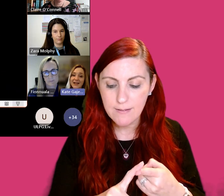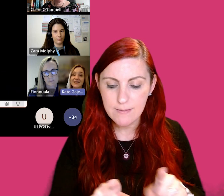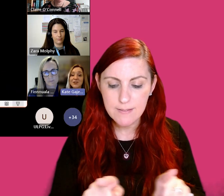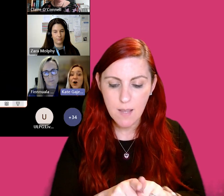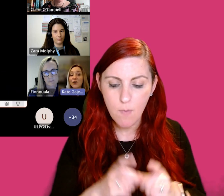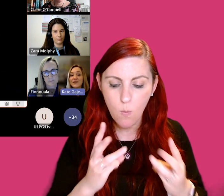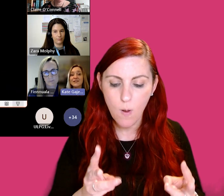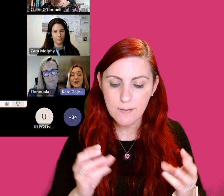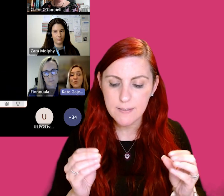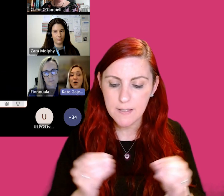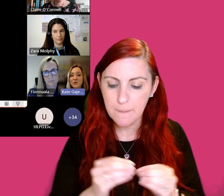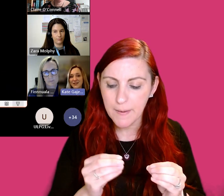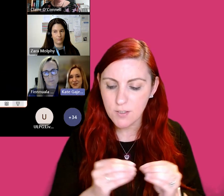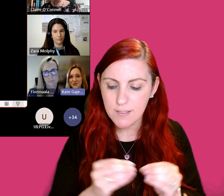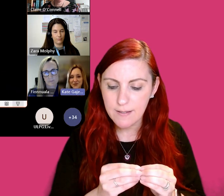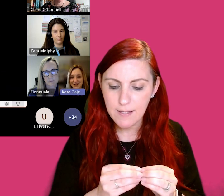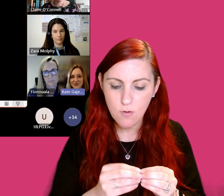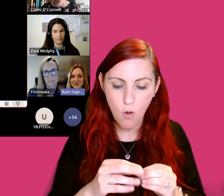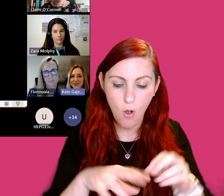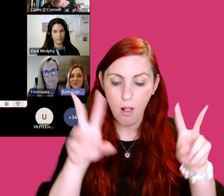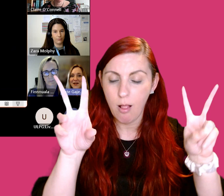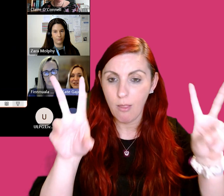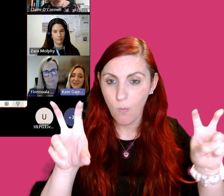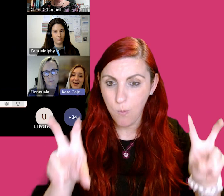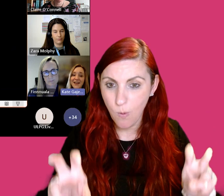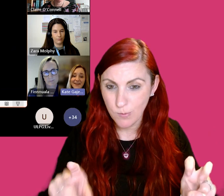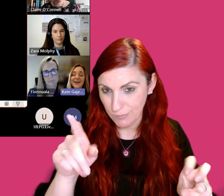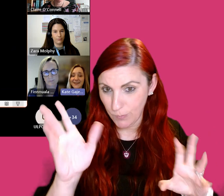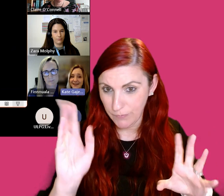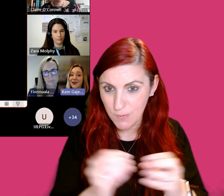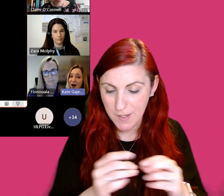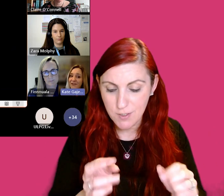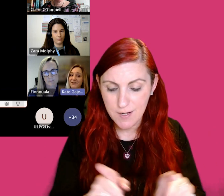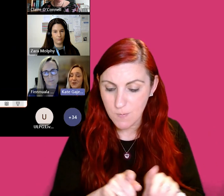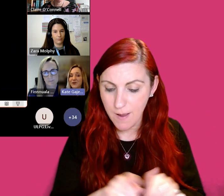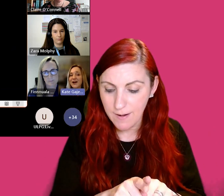Alisa that all these quotes that you that you that you mentioned they they are covering what